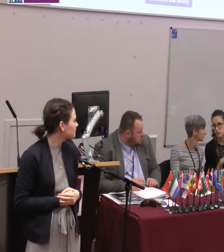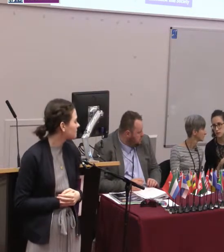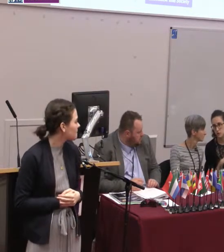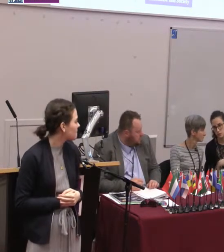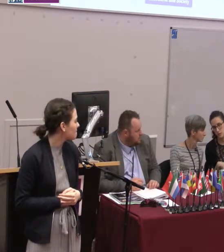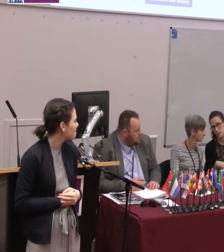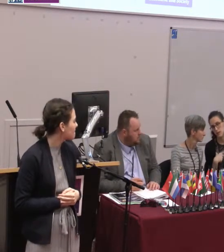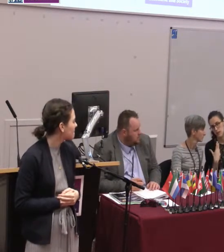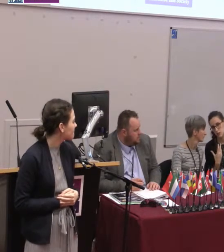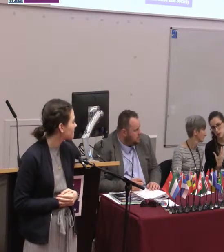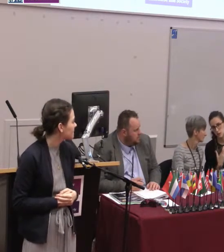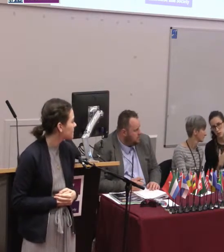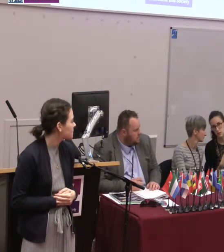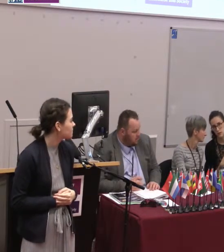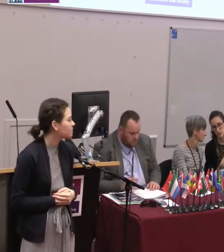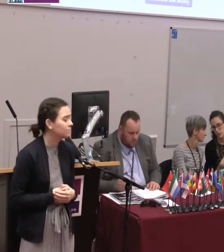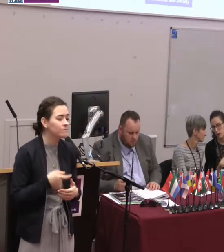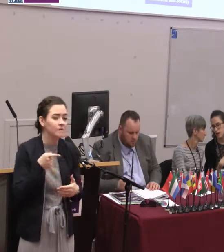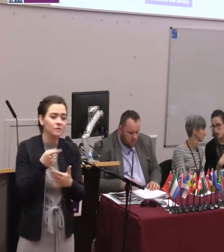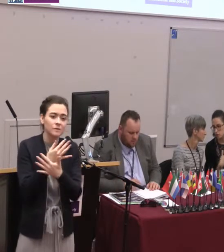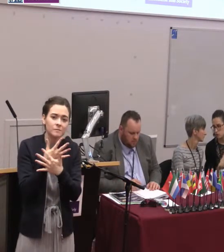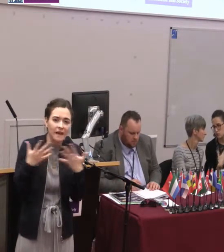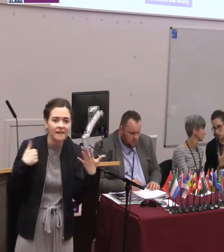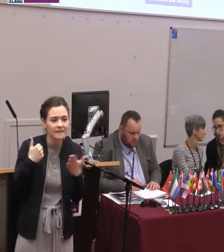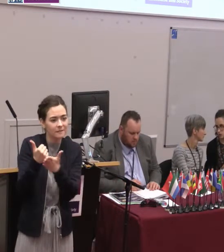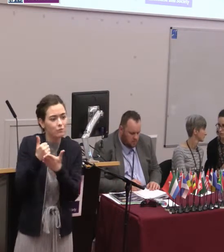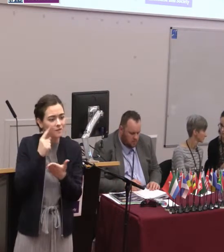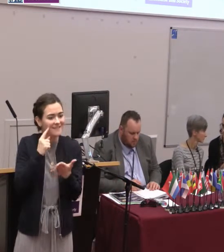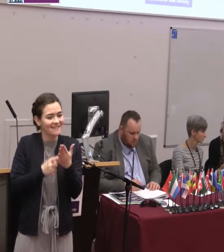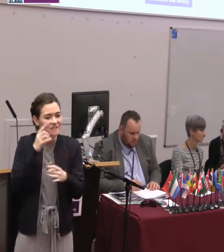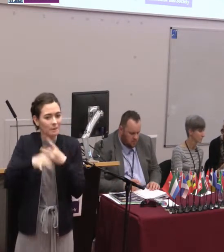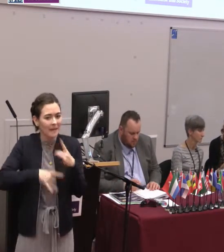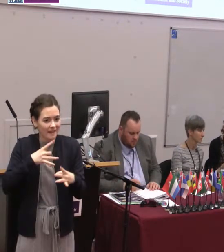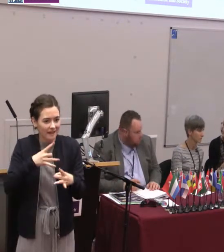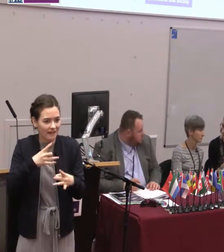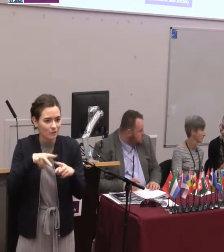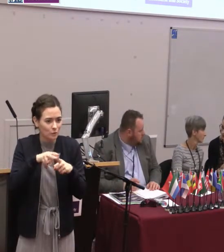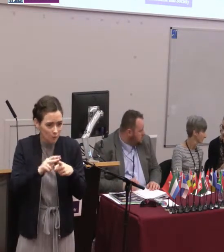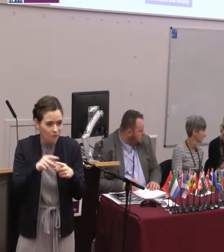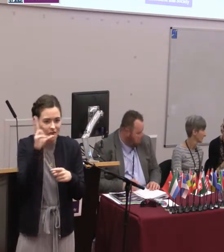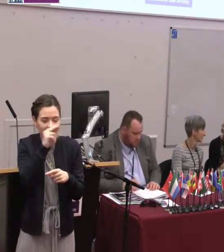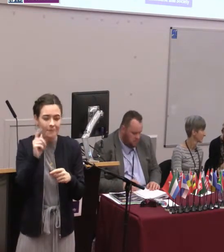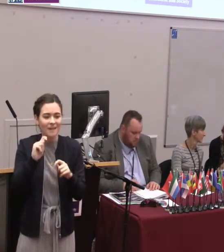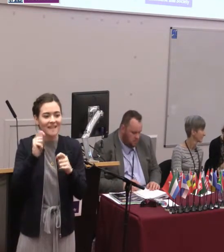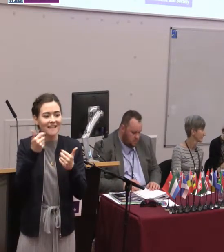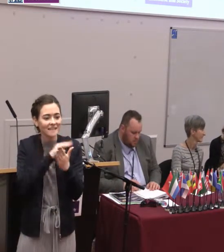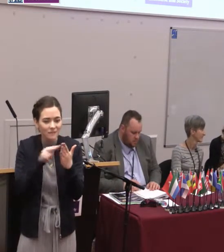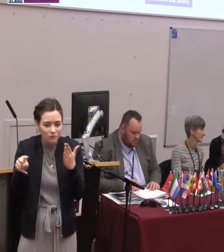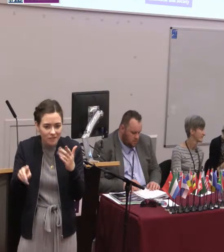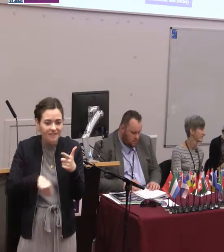There are many supported decision-making tools out there like easy read, which means assistance.